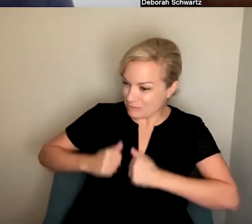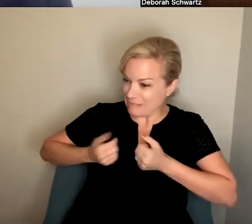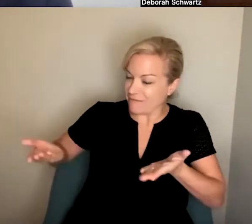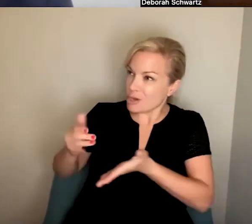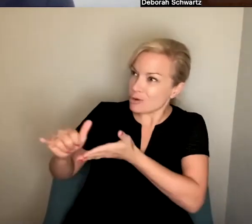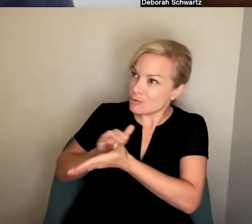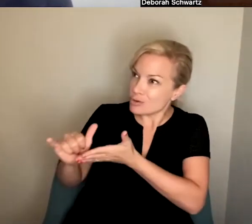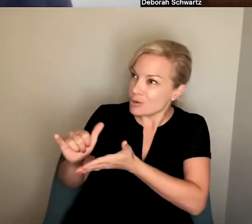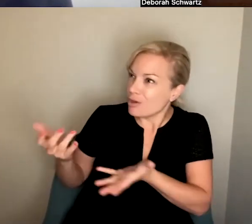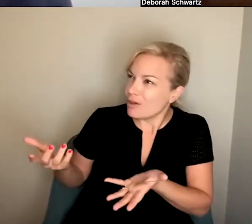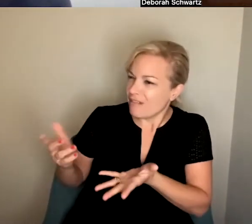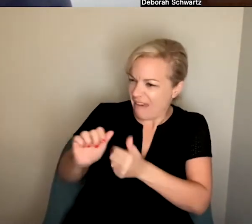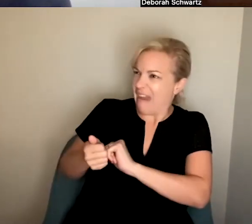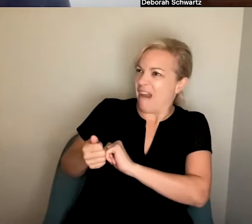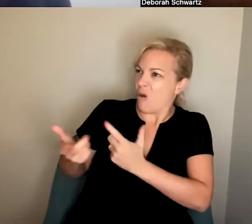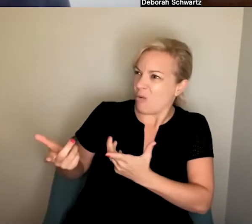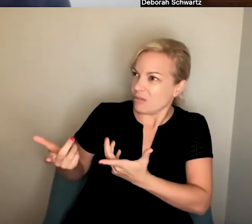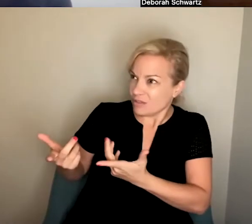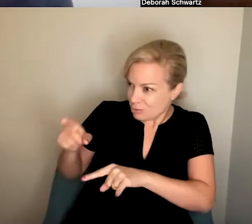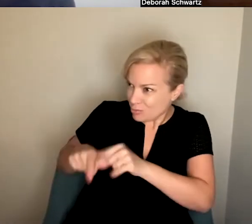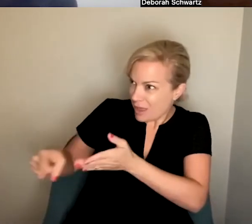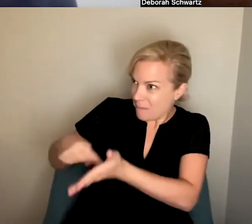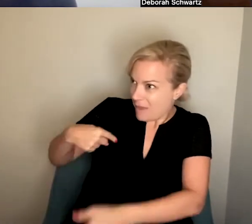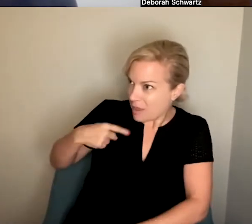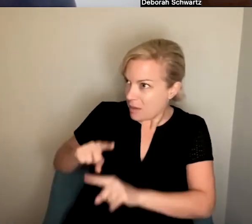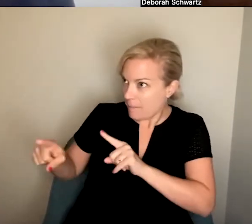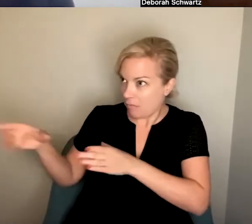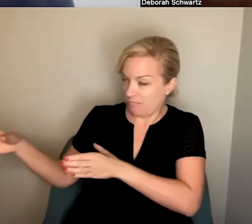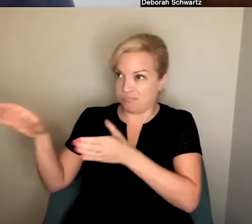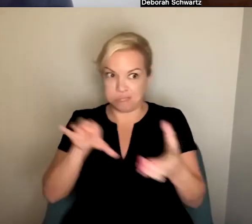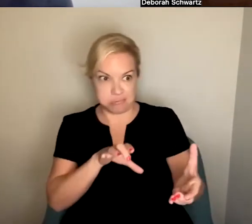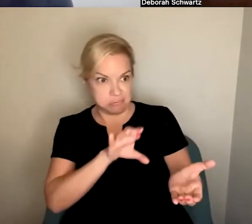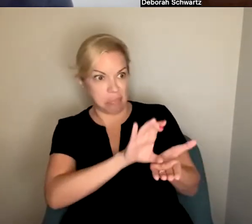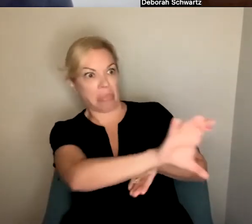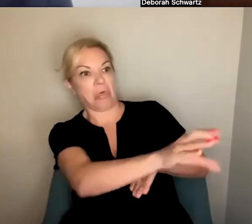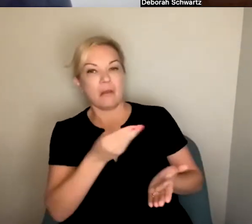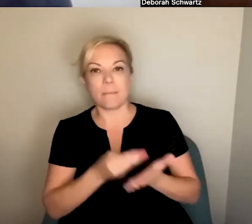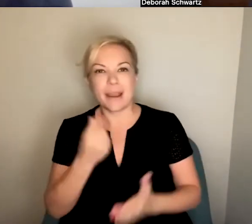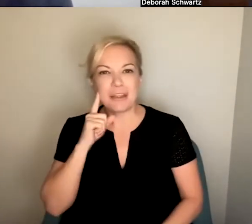and somehow there's no money for that, but there's money for the anti-union lawyers.